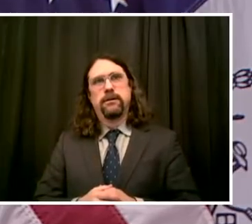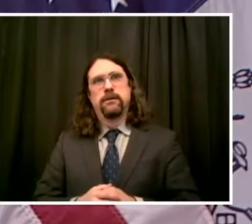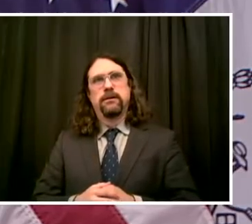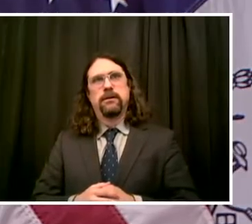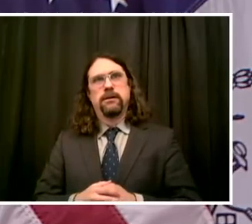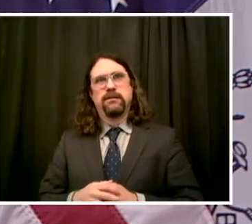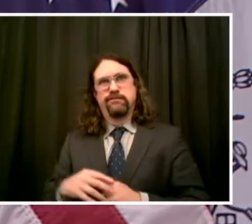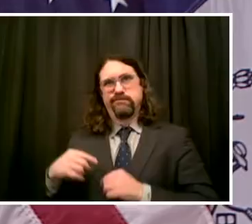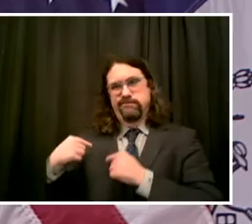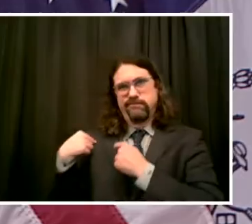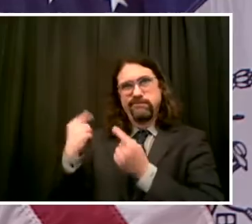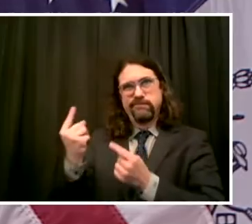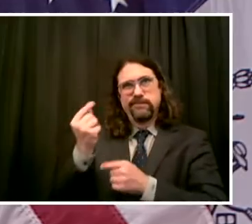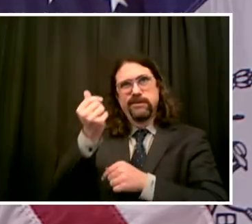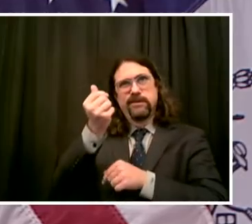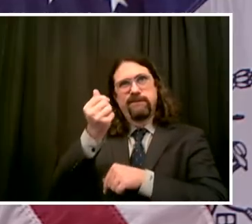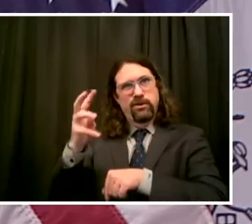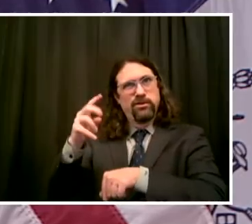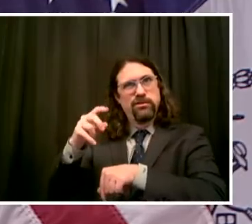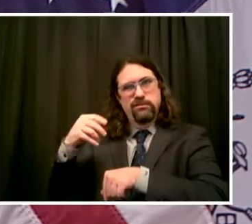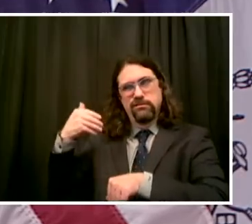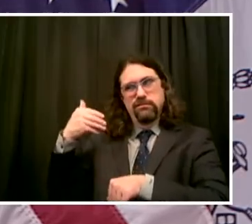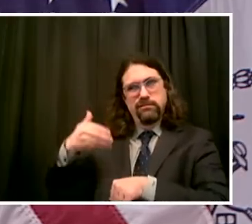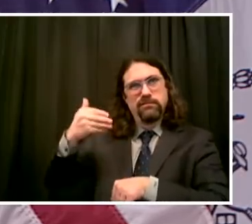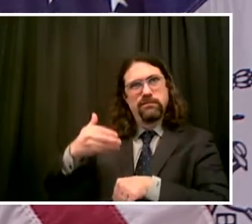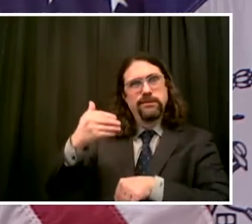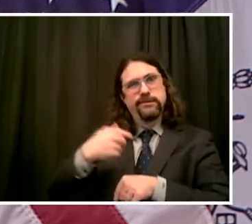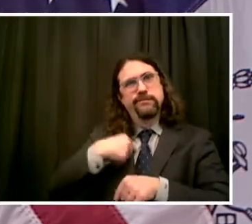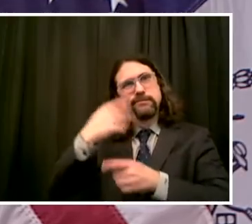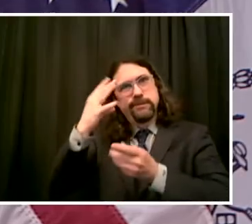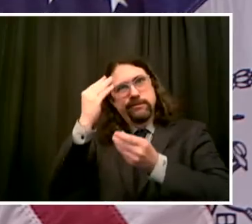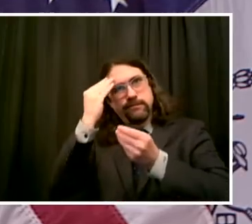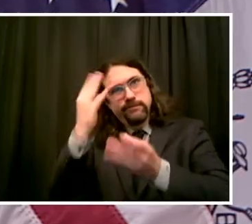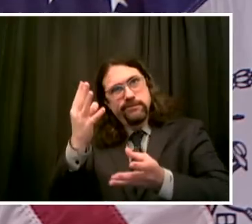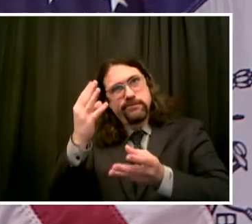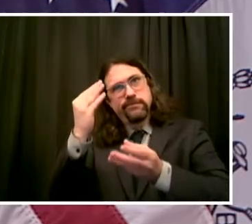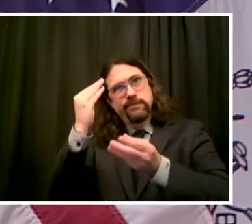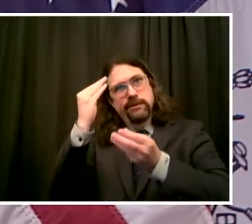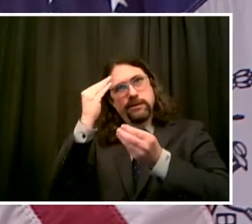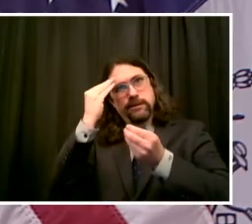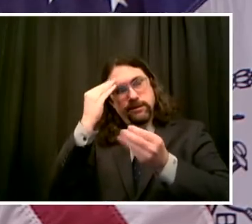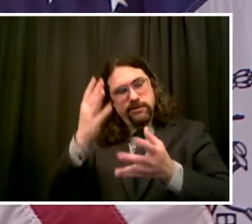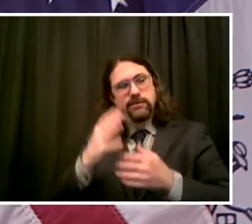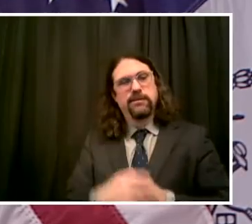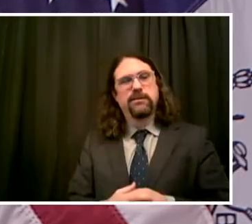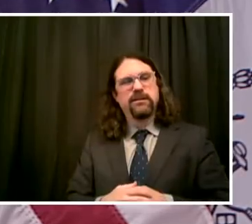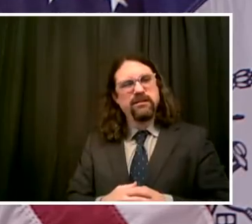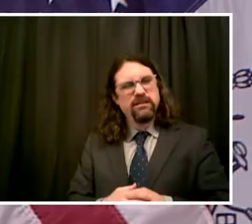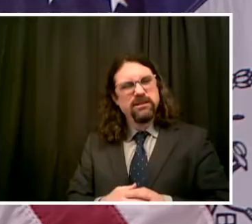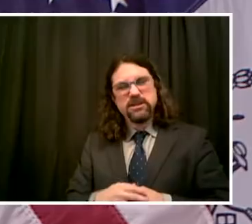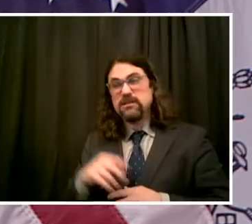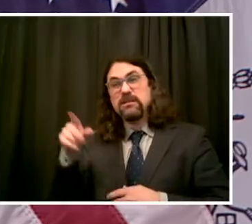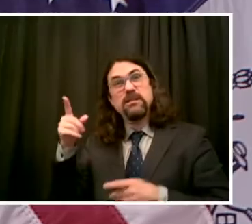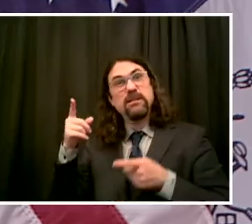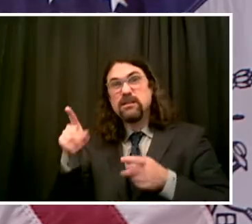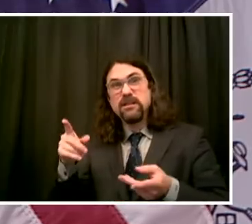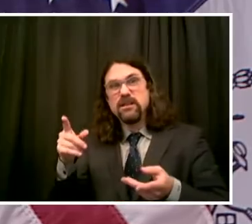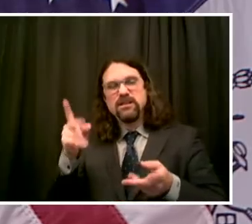MANY TIMES OVER THE LAST TEN WEEKS WHEN I HAVE HAD TO TALK TO YOU ABOUT UNEDRSTANDS OF